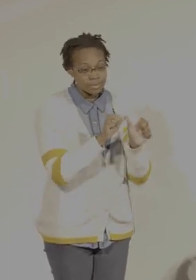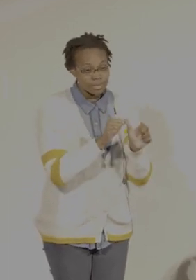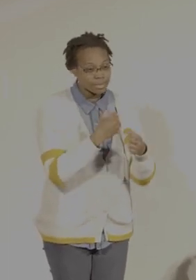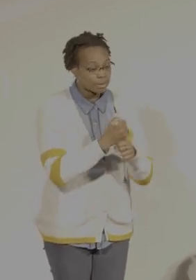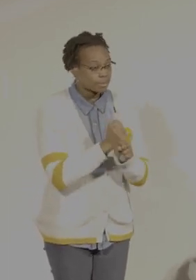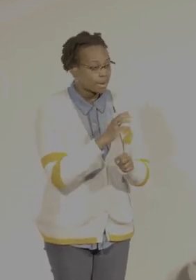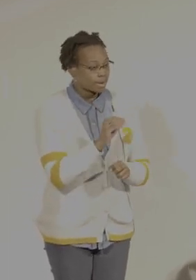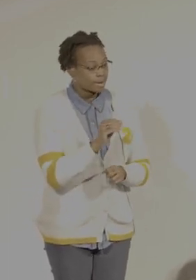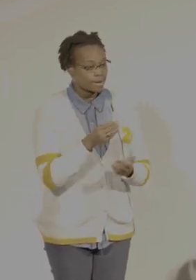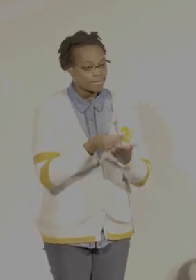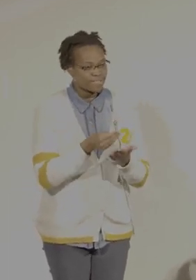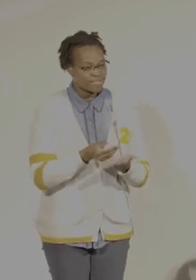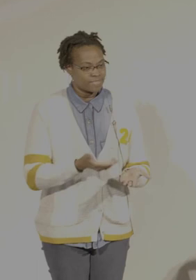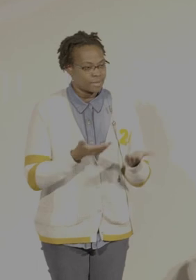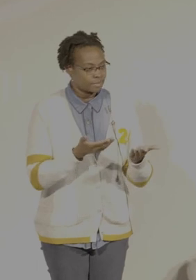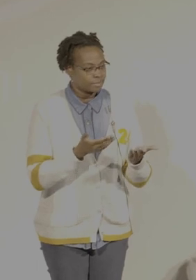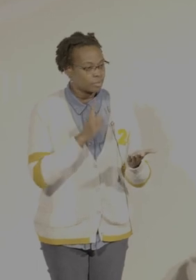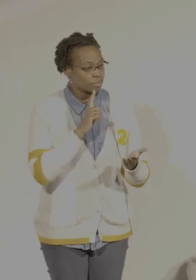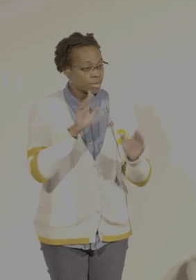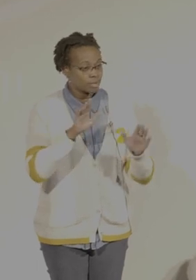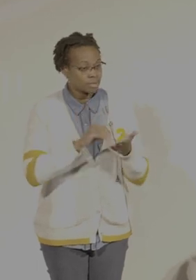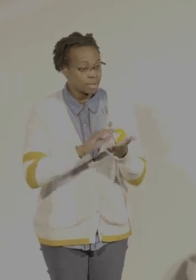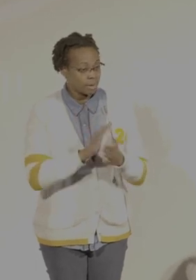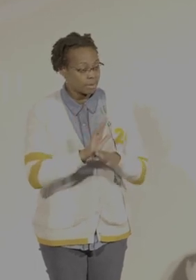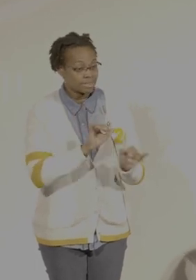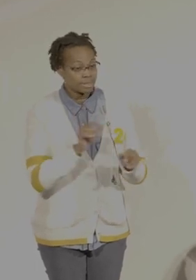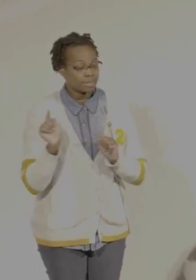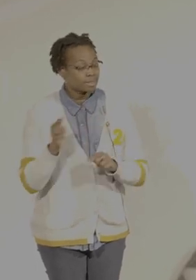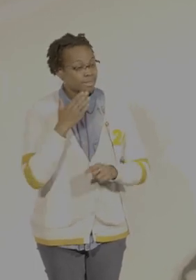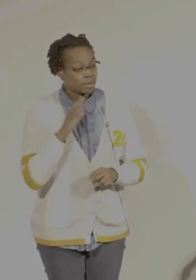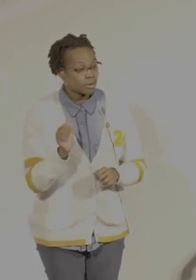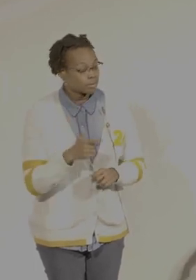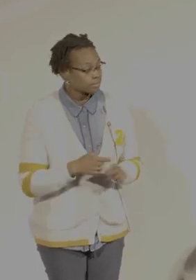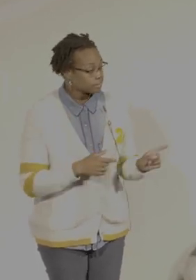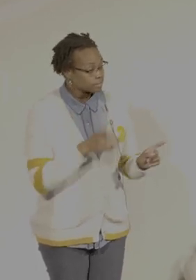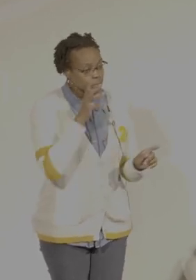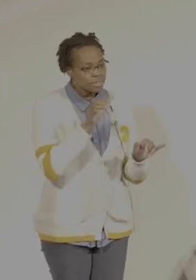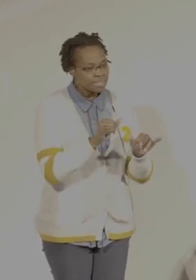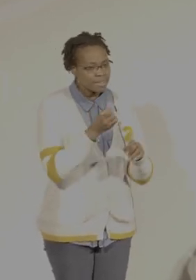and fund really incredible documentaries like this. Thank you all. And I'll just say, I'll stick around for a few minutes in the lobby.